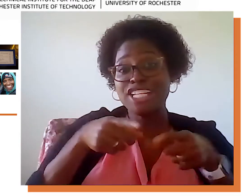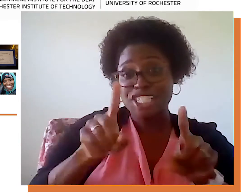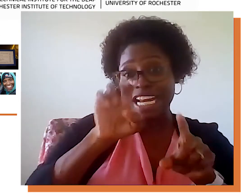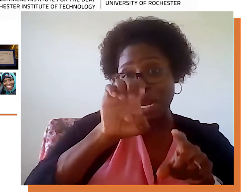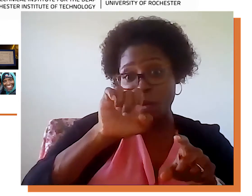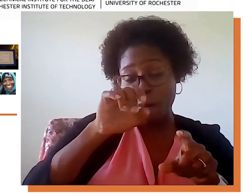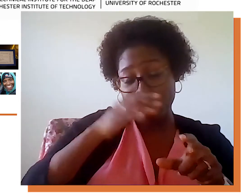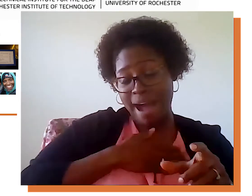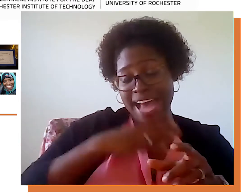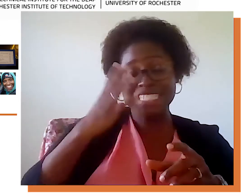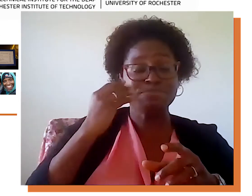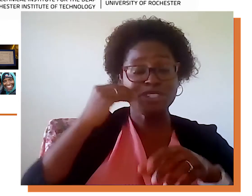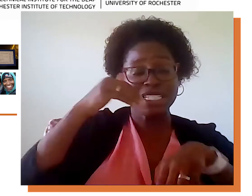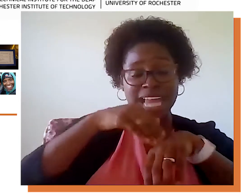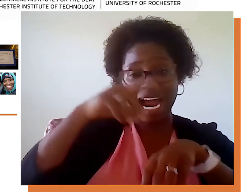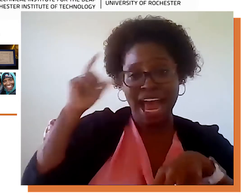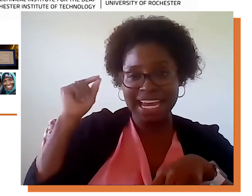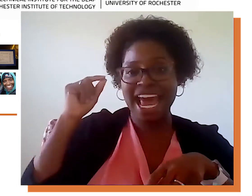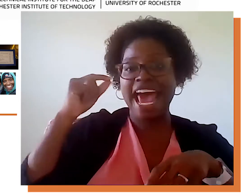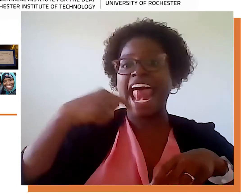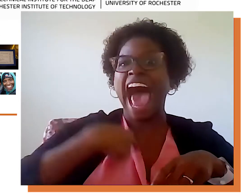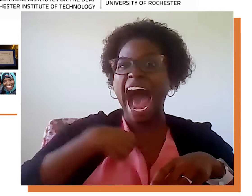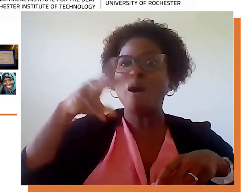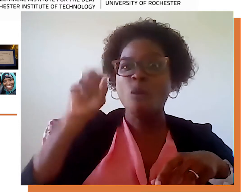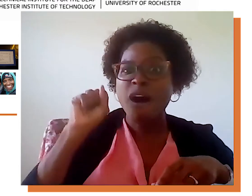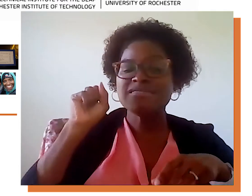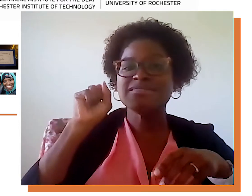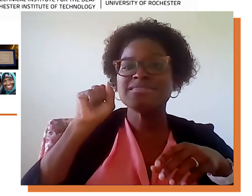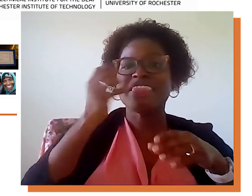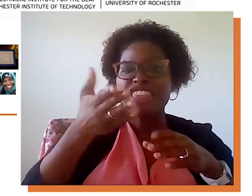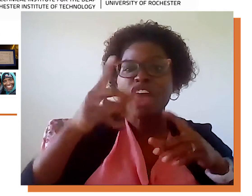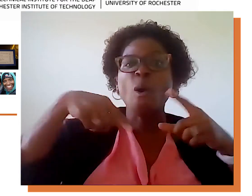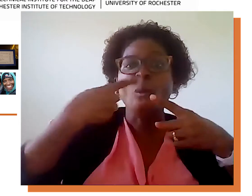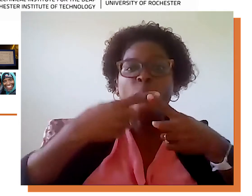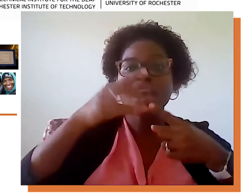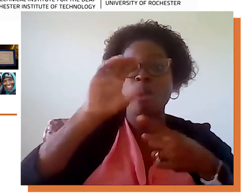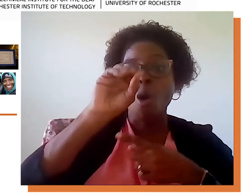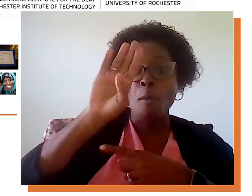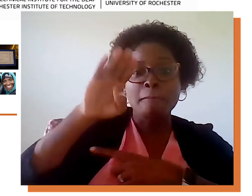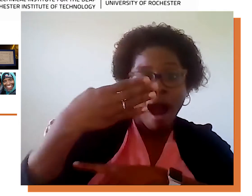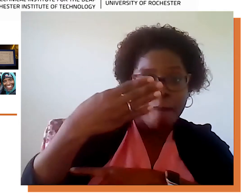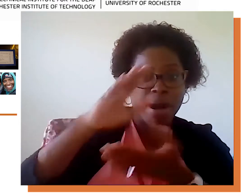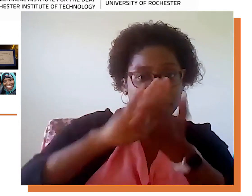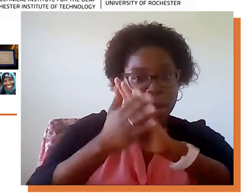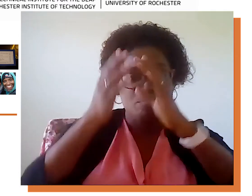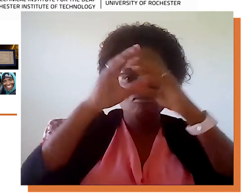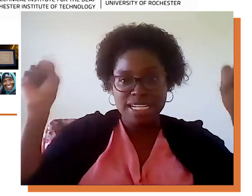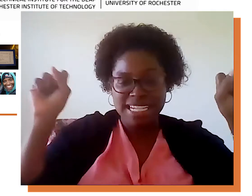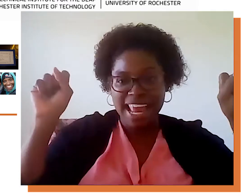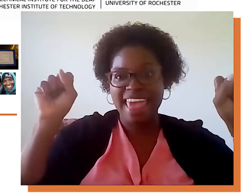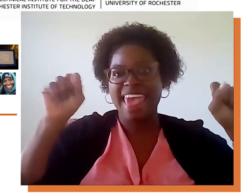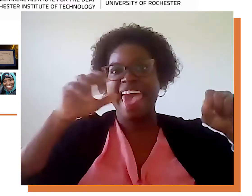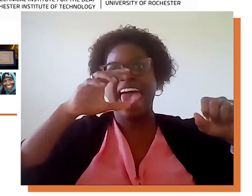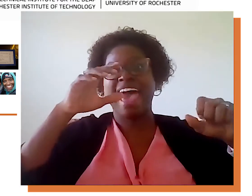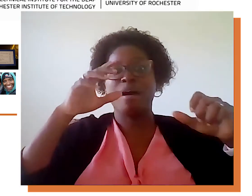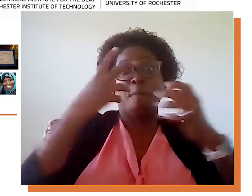and we ran an amazing club. And at Gallaudet, I was there when Obama became President in '08.